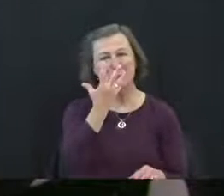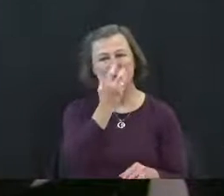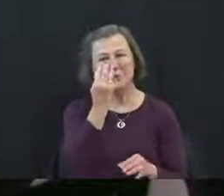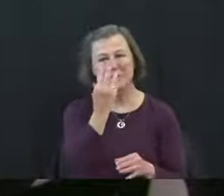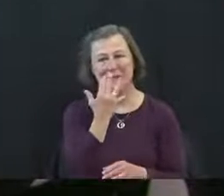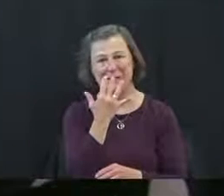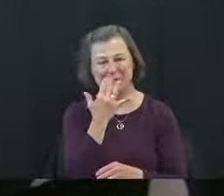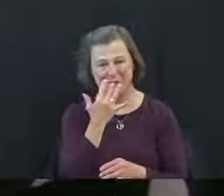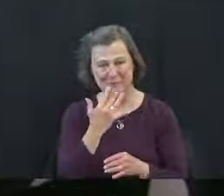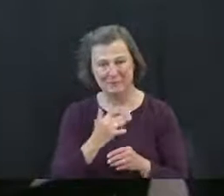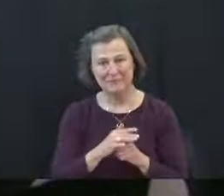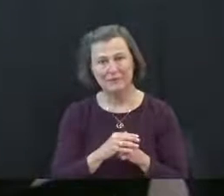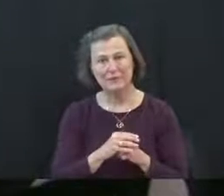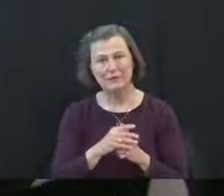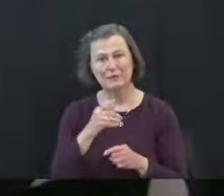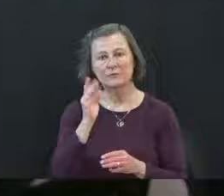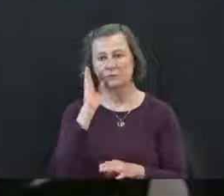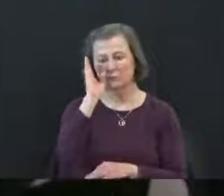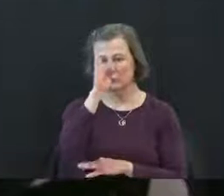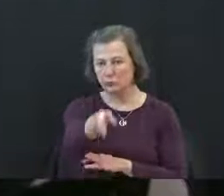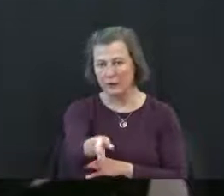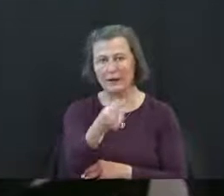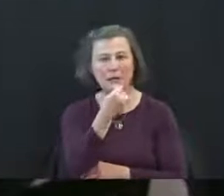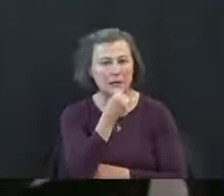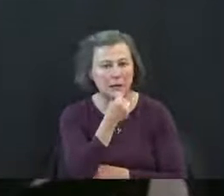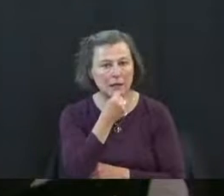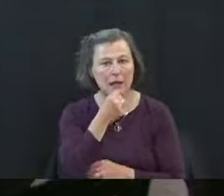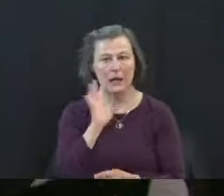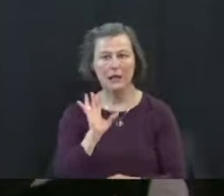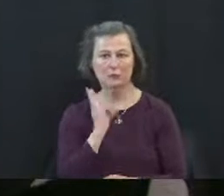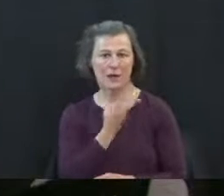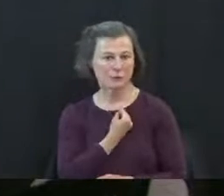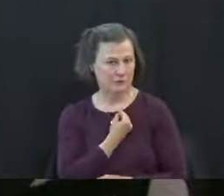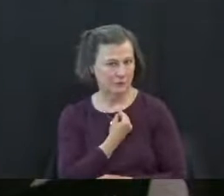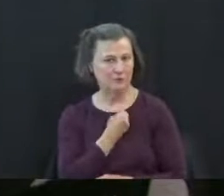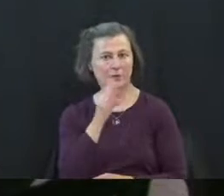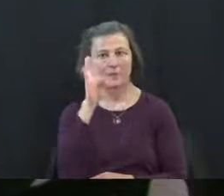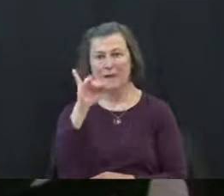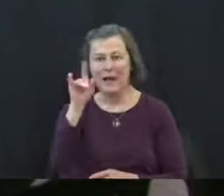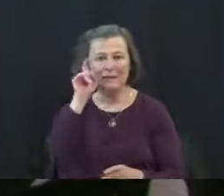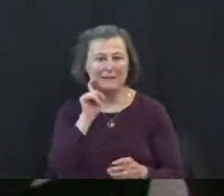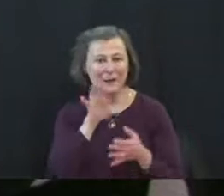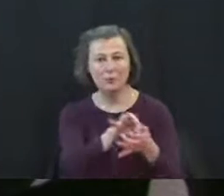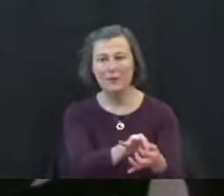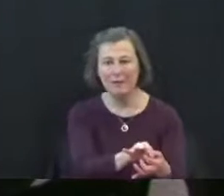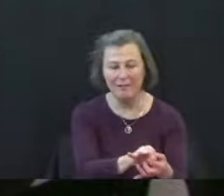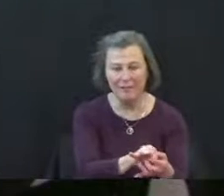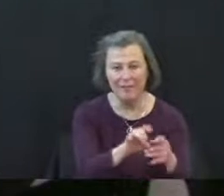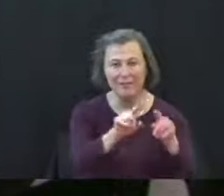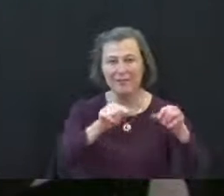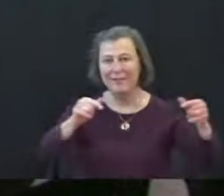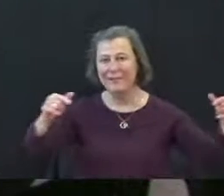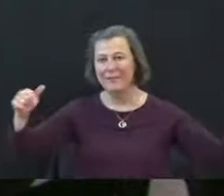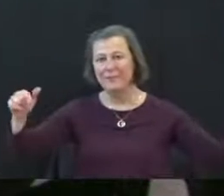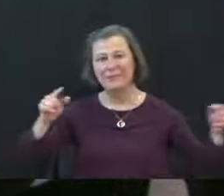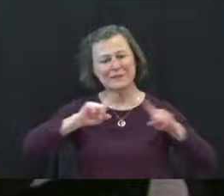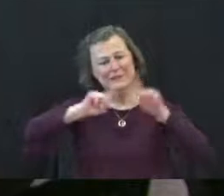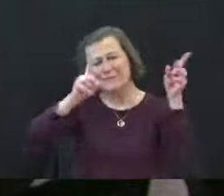Straight, gay, transgendered, bisexual and all the ways of loving each other's bodies.